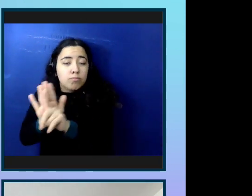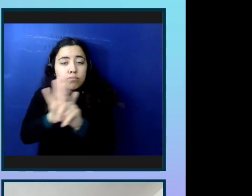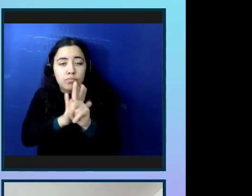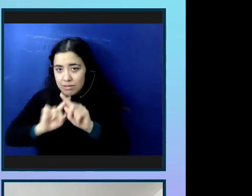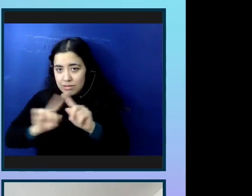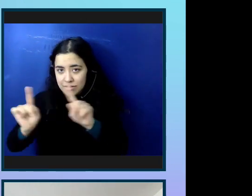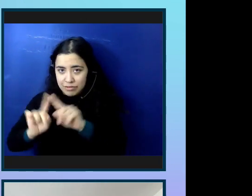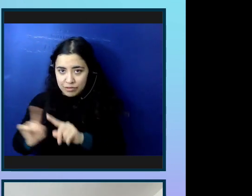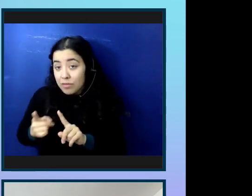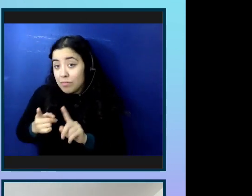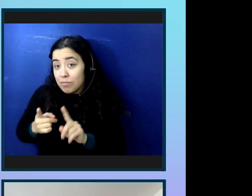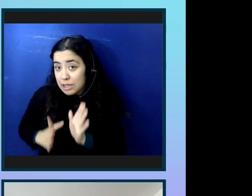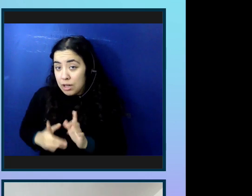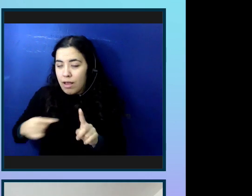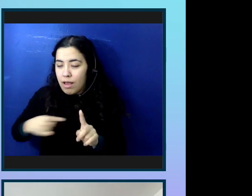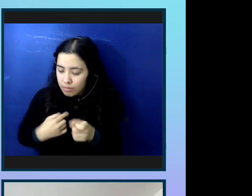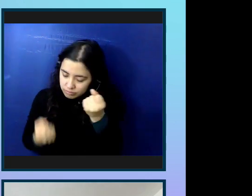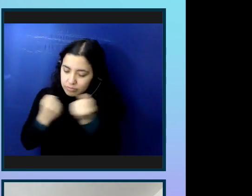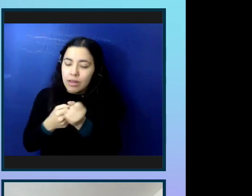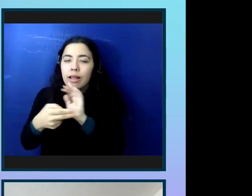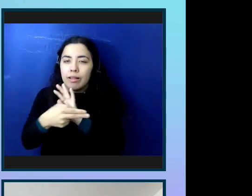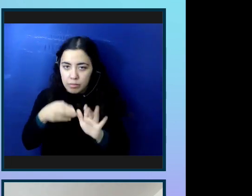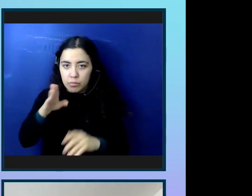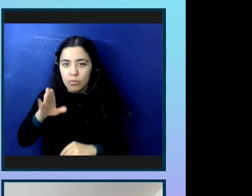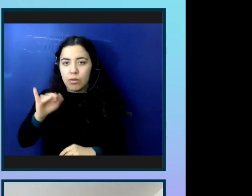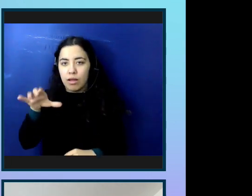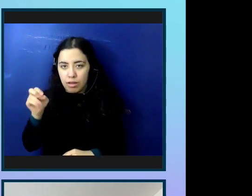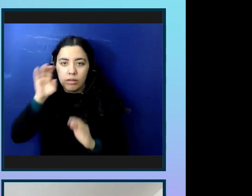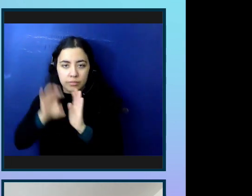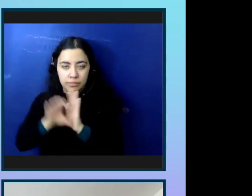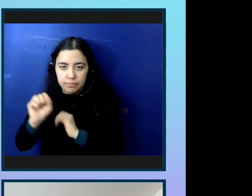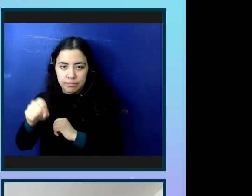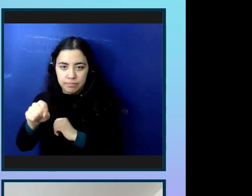but I am a big fan of labeling your icons. A really great example of why labeling your icons is important,